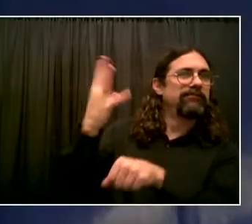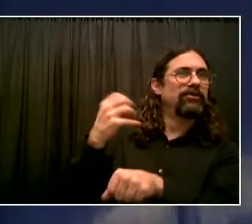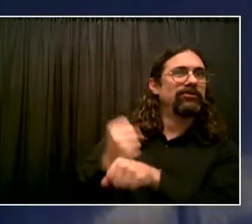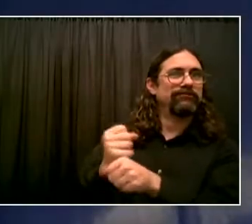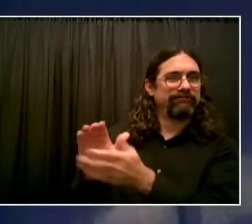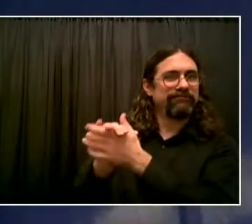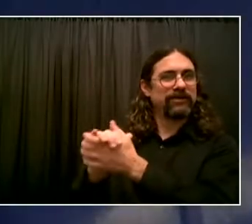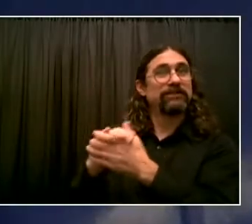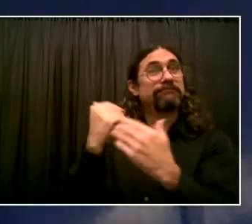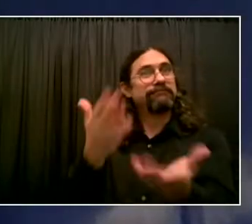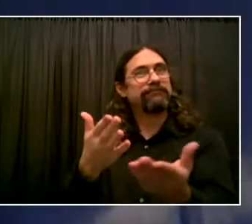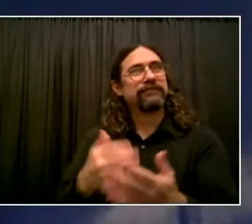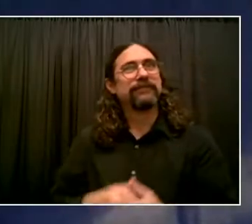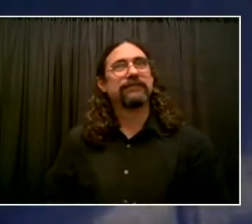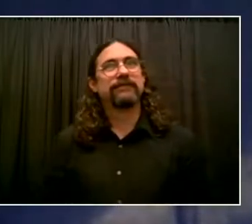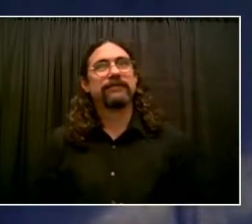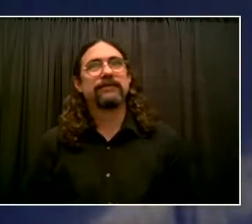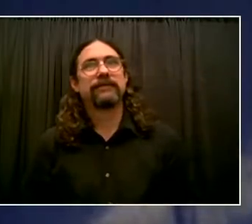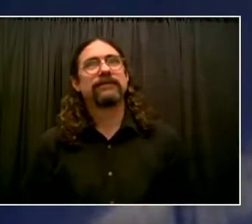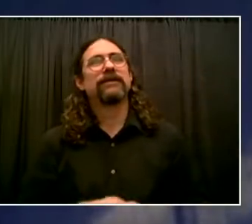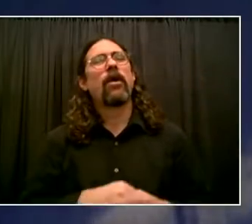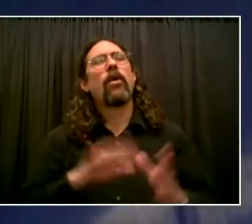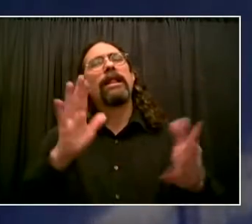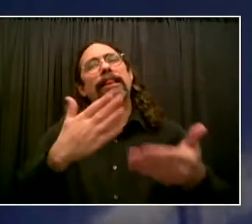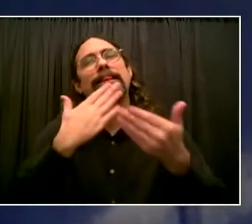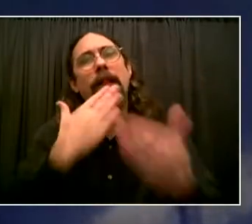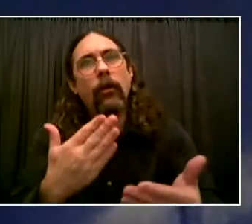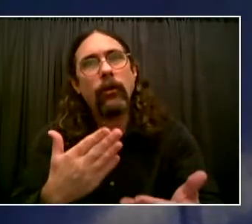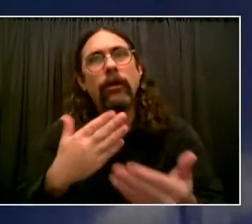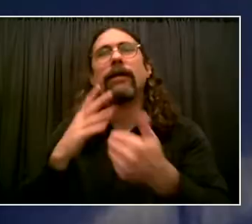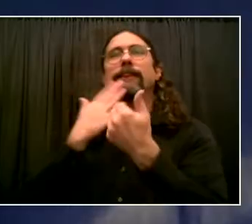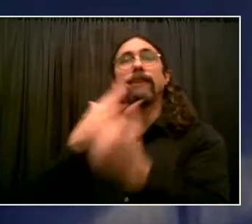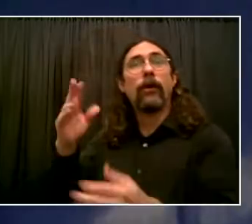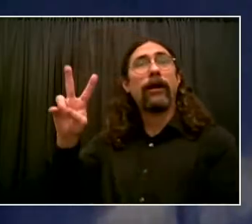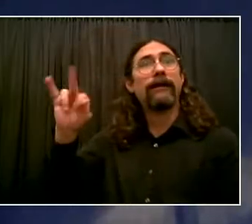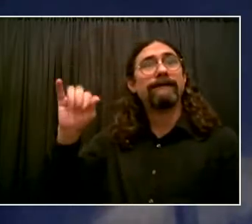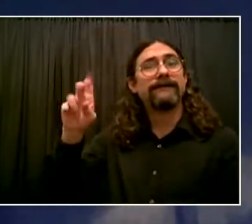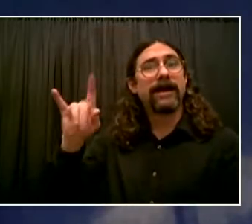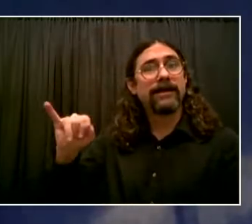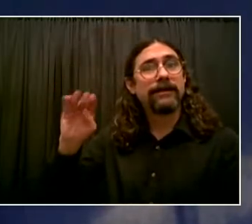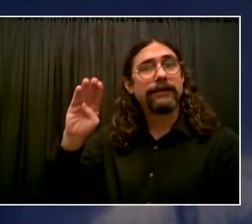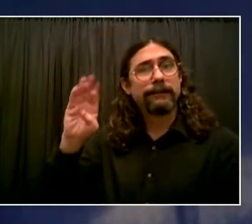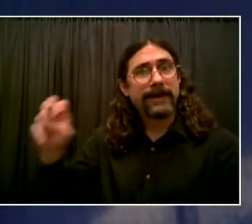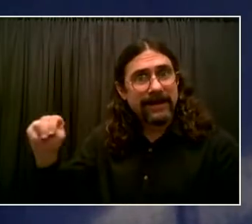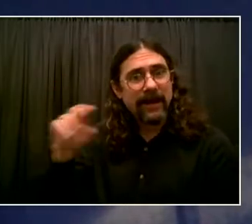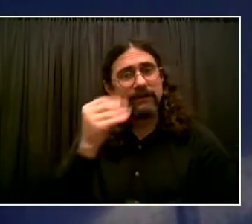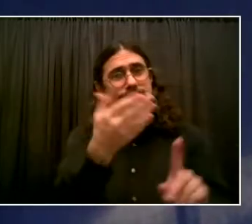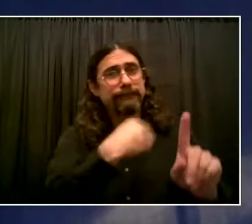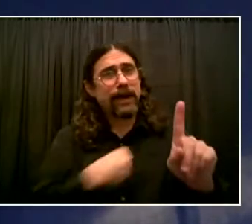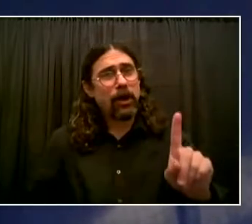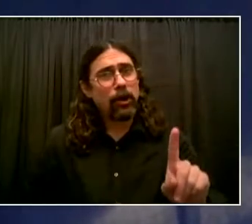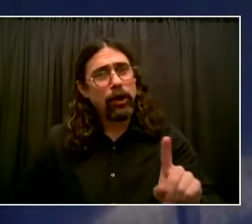THANK YOU. THANK YOU SO MUCH MR. MAYOR. THANK YOU DEPUTY MAYOR. IT HAS BEEN AN